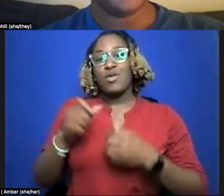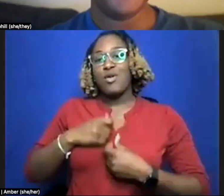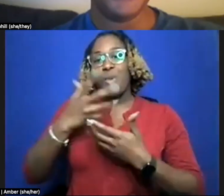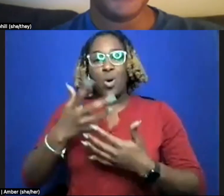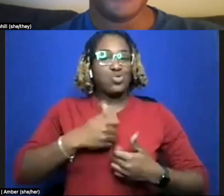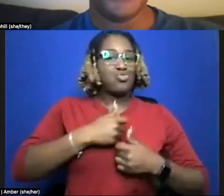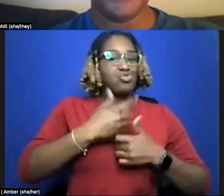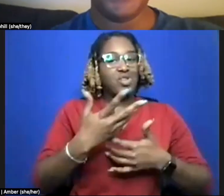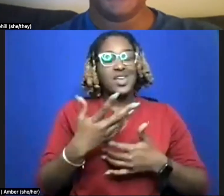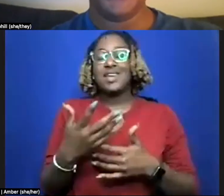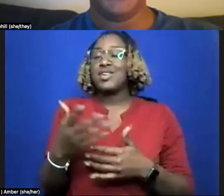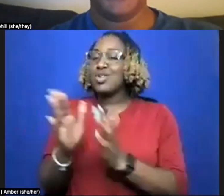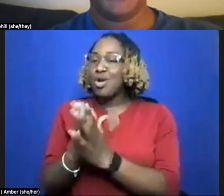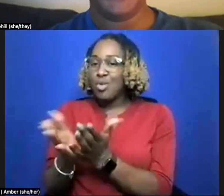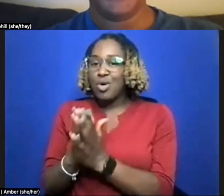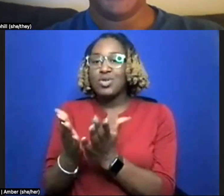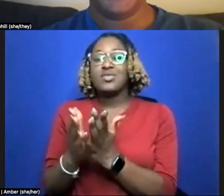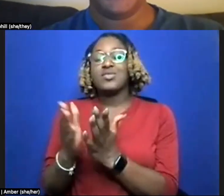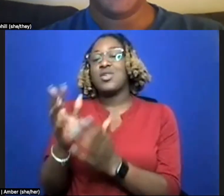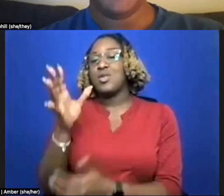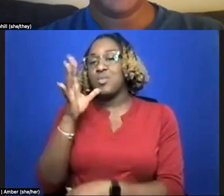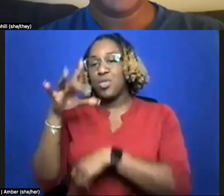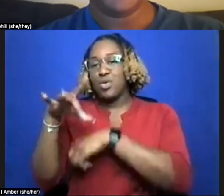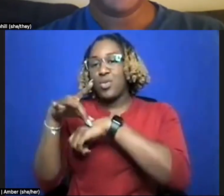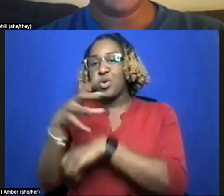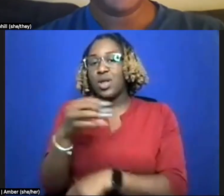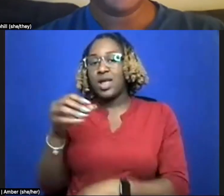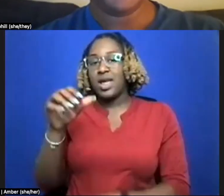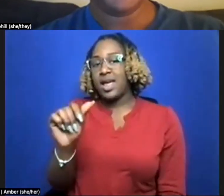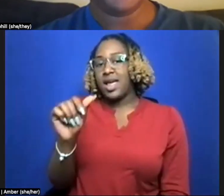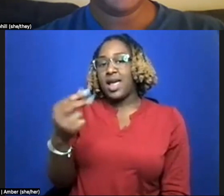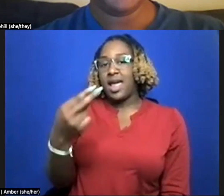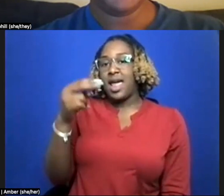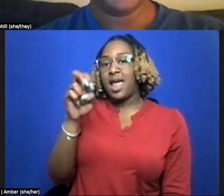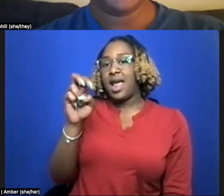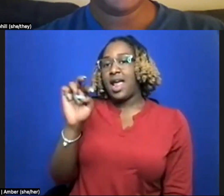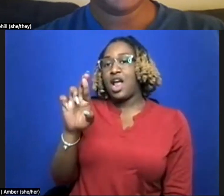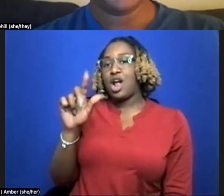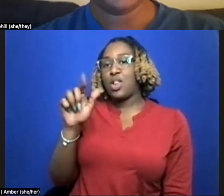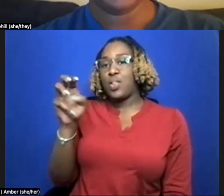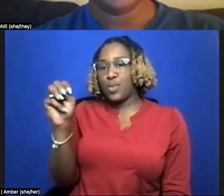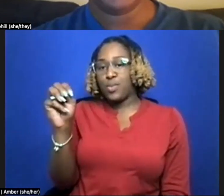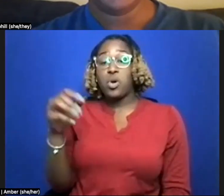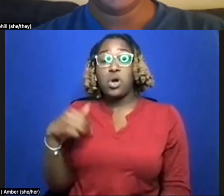The books are “Motherworld” and “Heirloom,” been linking them in the chat so definitely ordered